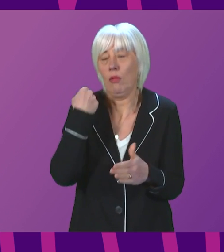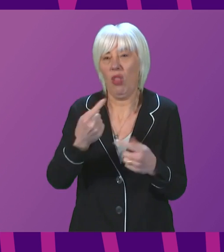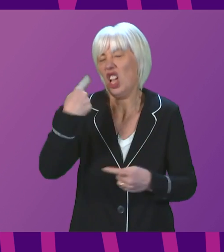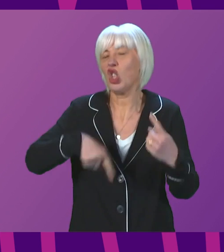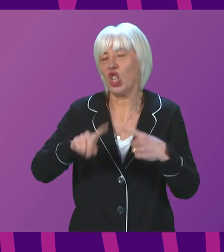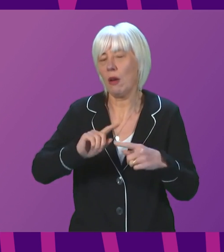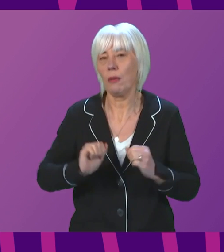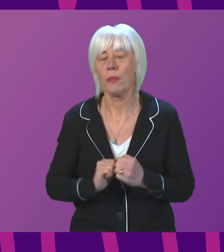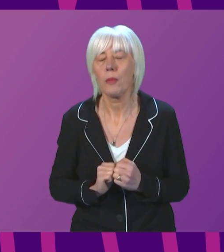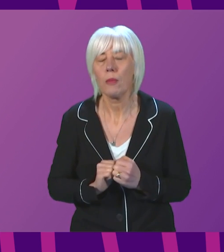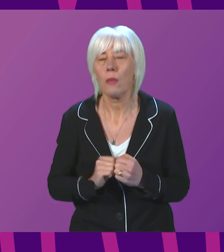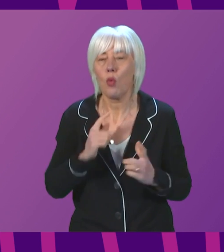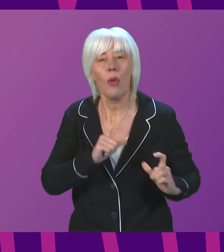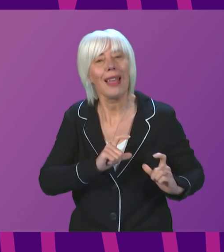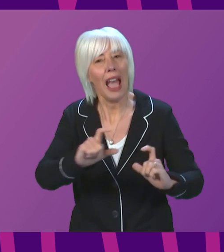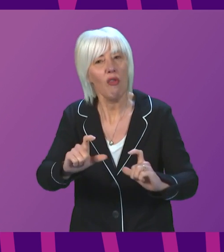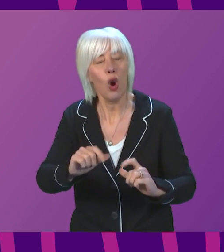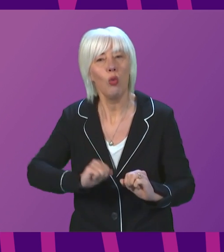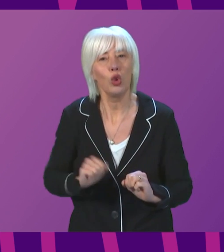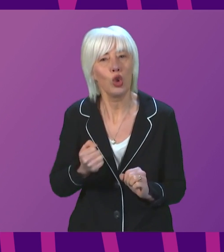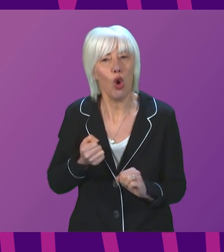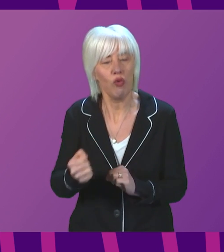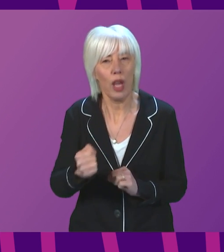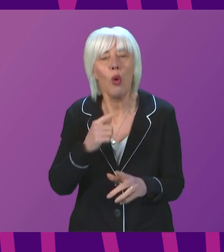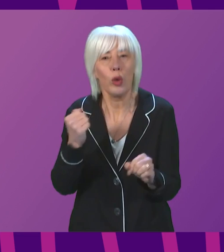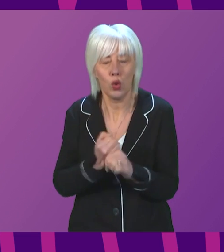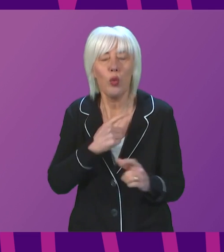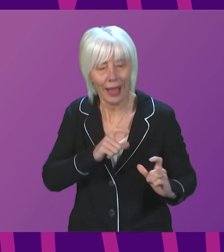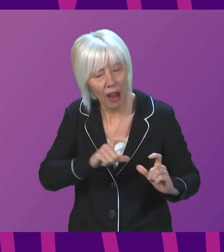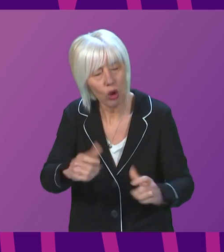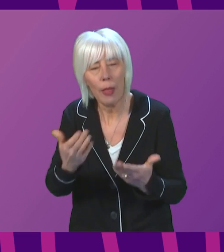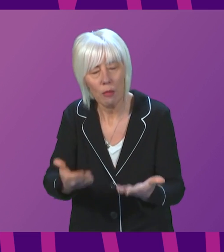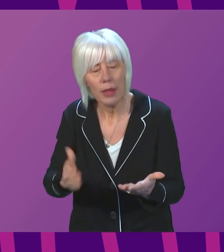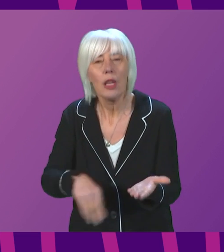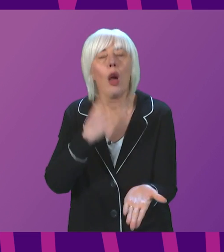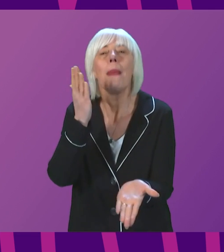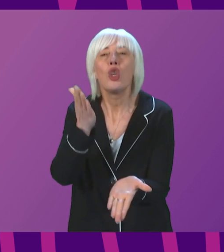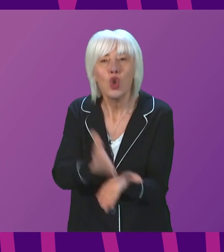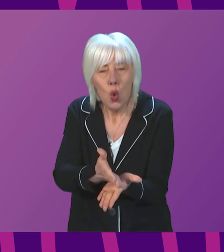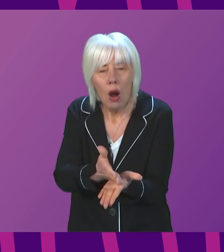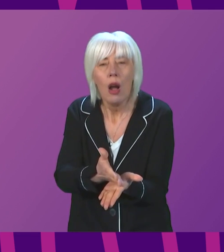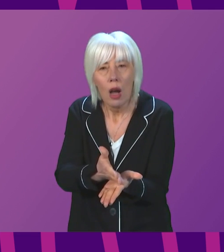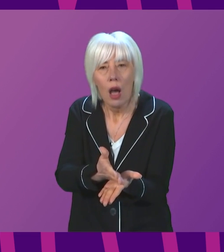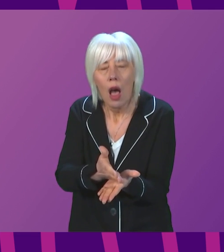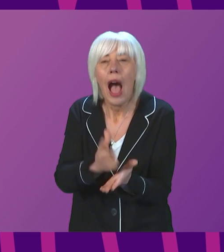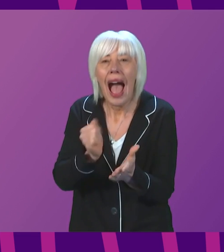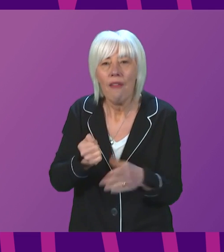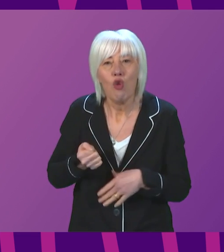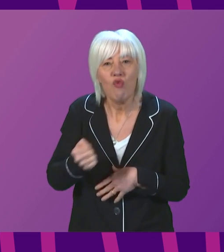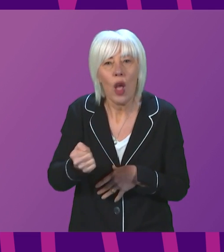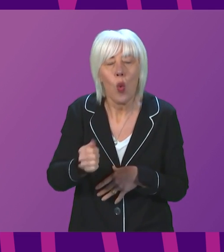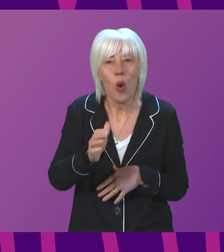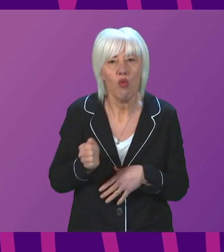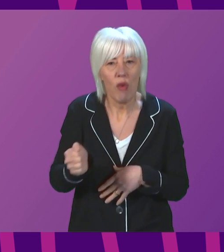We will continue to do what ScotRail is already doing—making sure that we have a railway